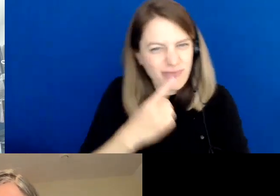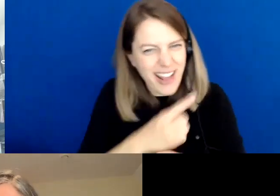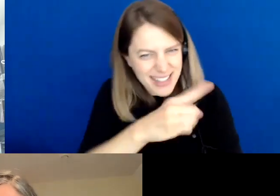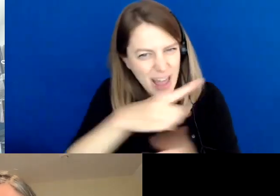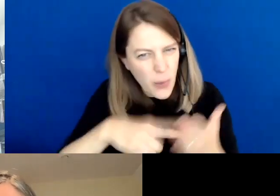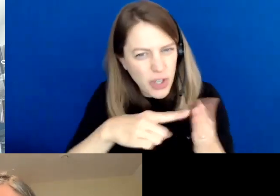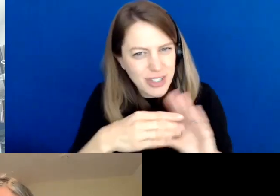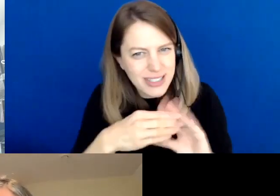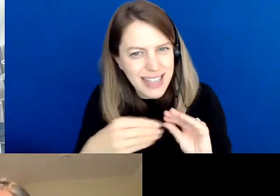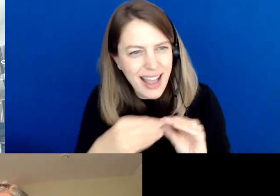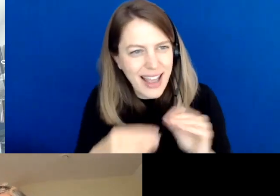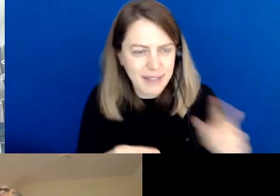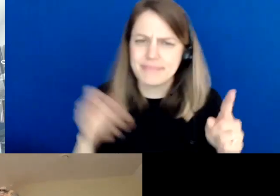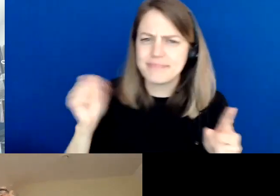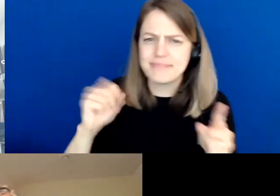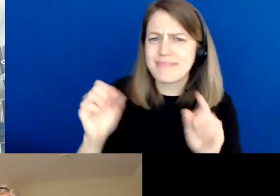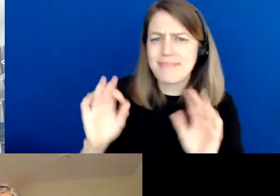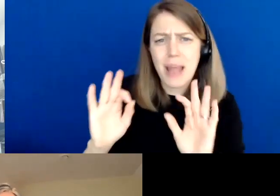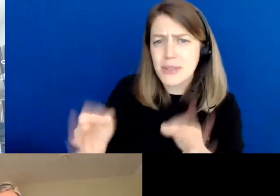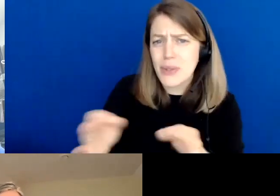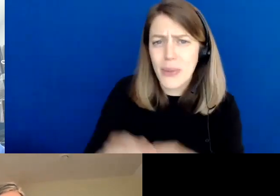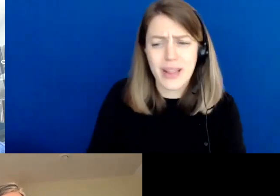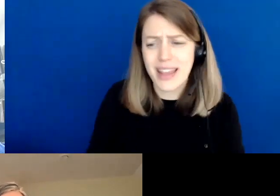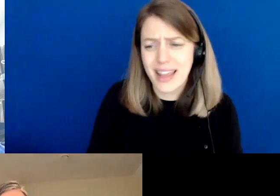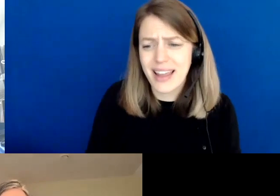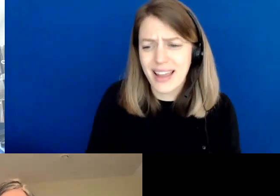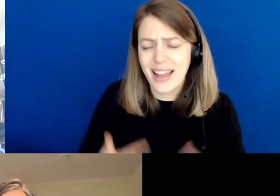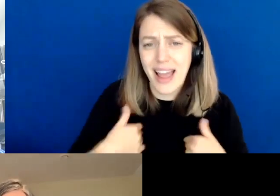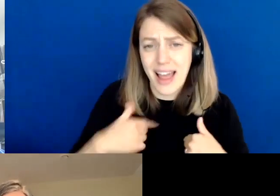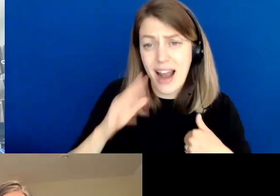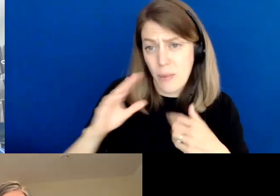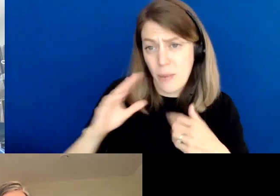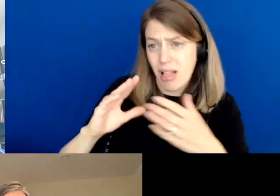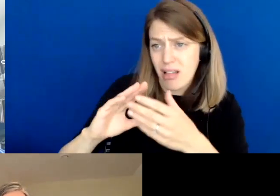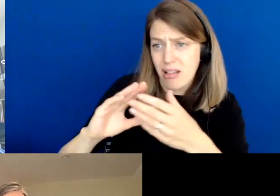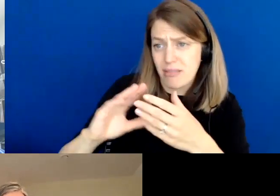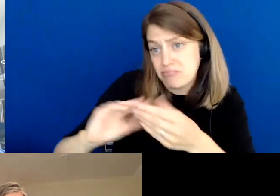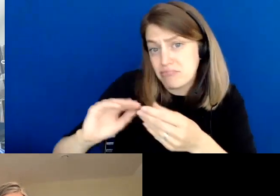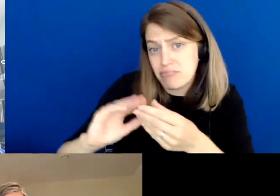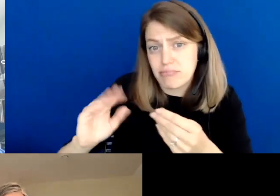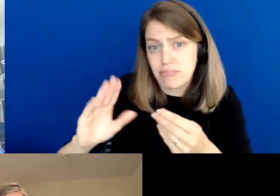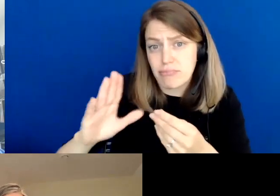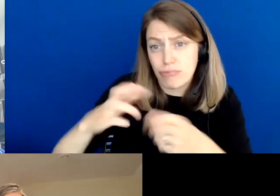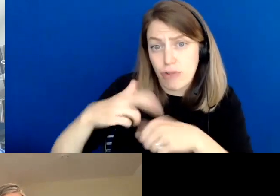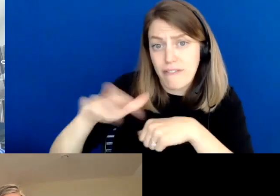Absolutely. I'll allude to your testimony in front of the FDA, Ari,